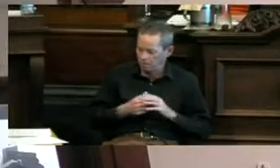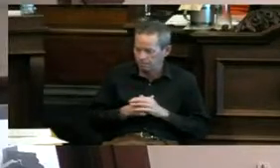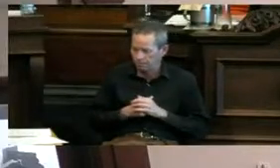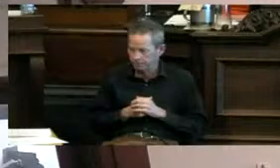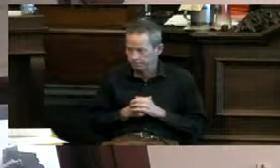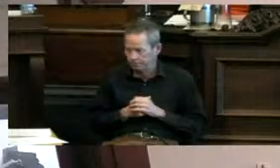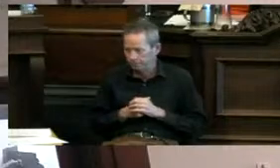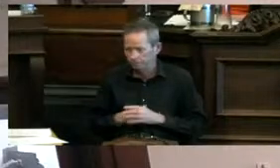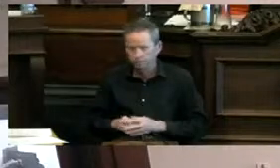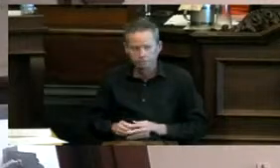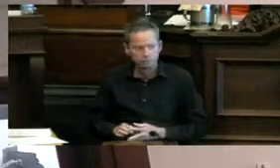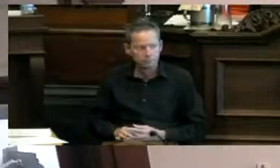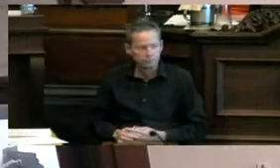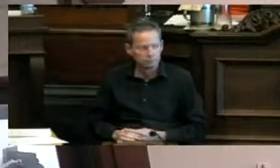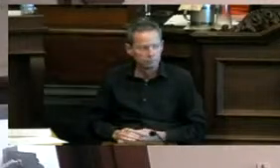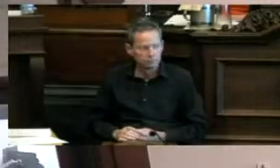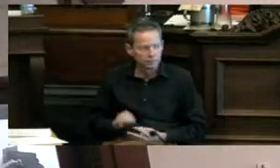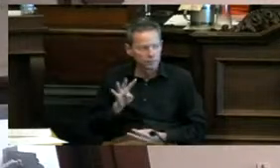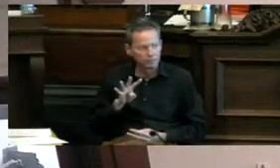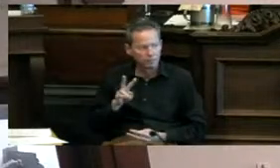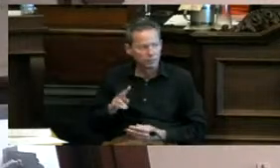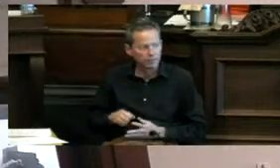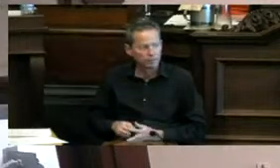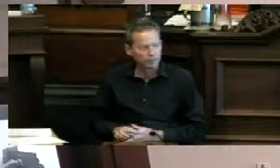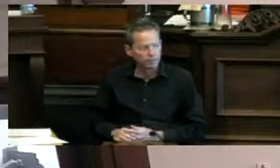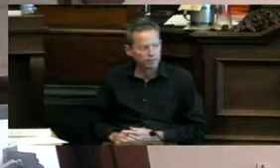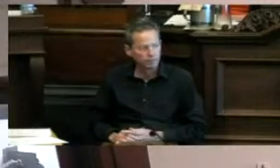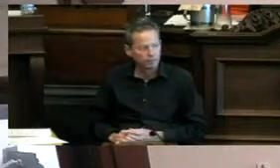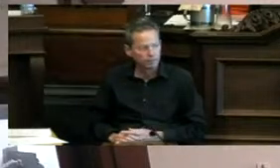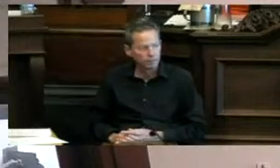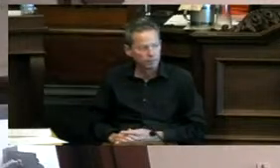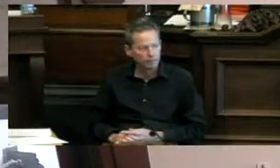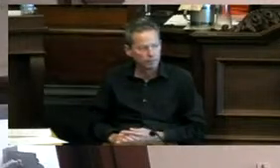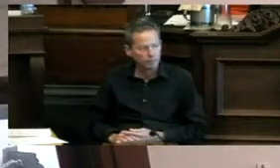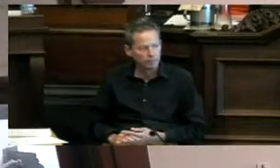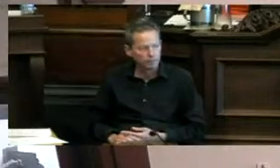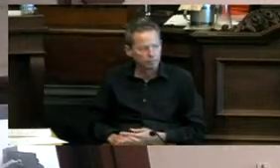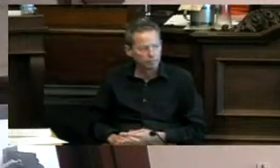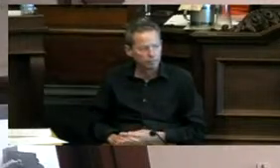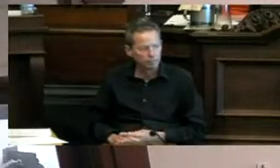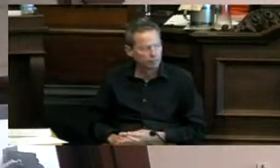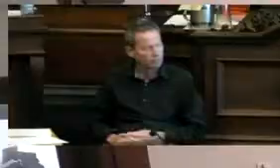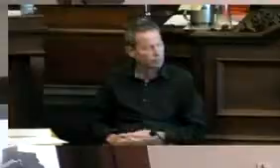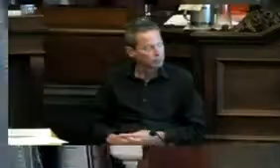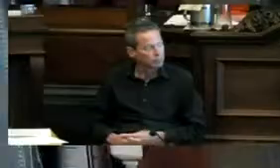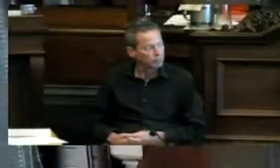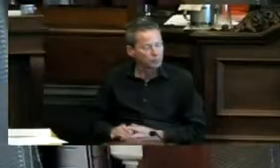concerned about the limit, the new limitation being imposed, even though I understand that there's significant cost